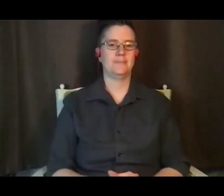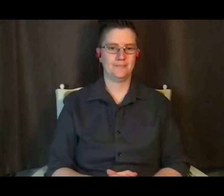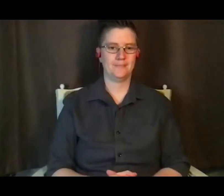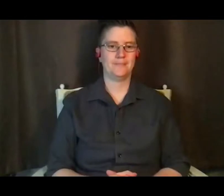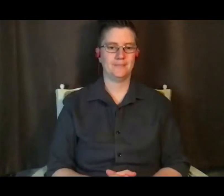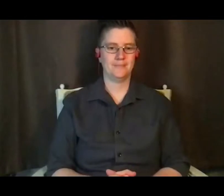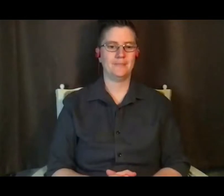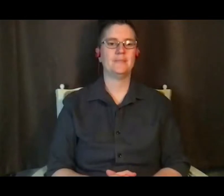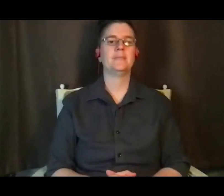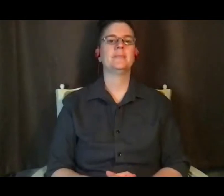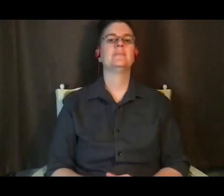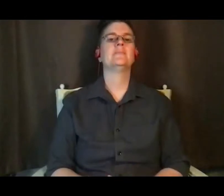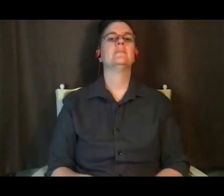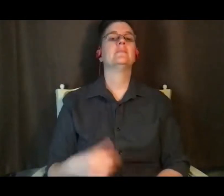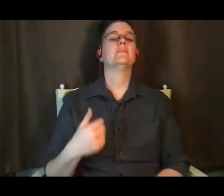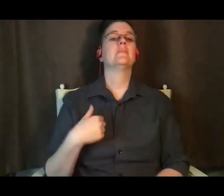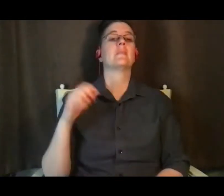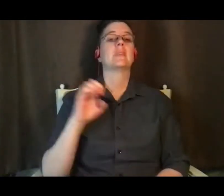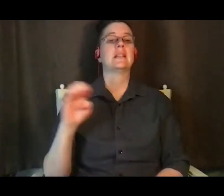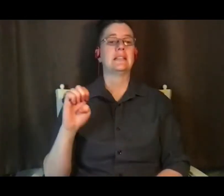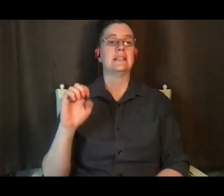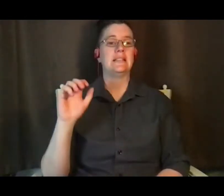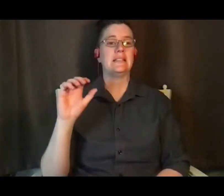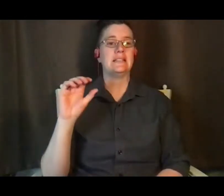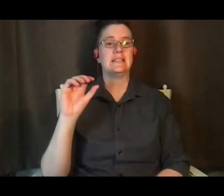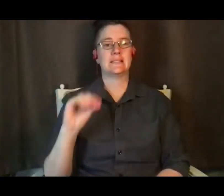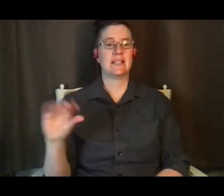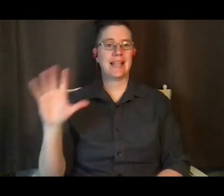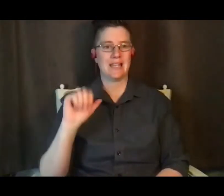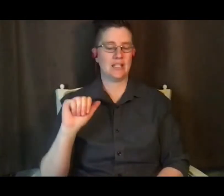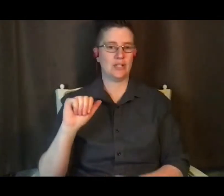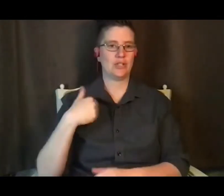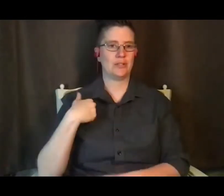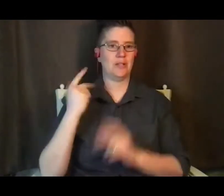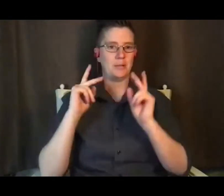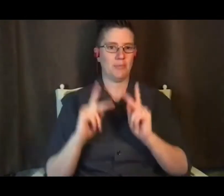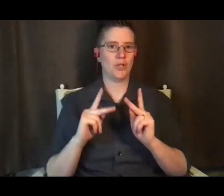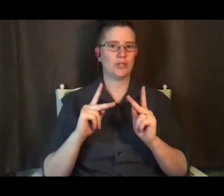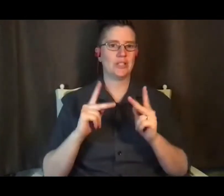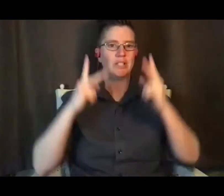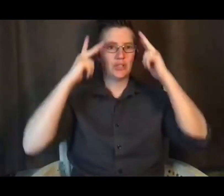i'm an east asian young person with short black hair and glasses i'm sitting in a room